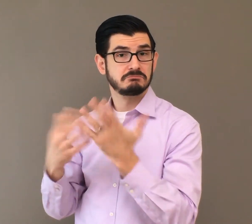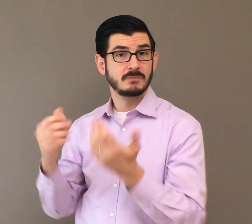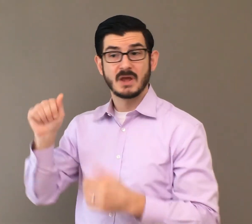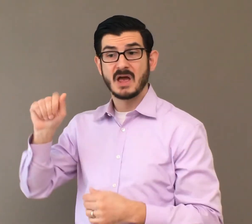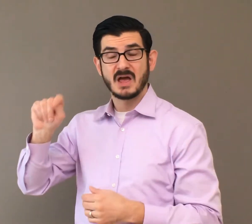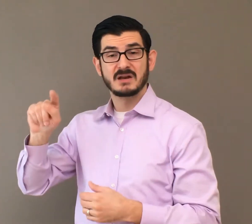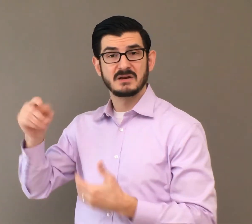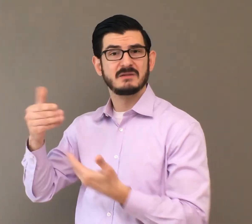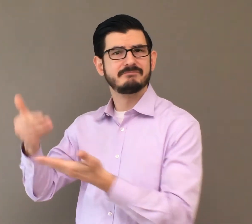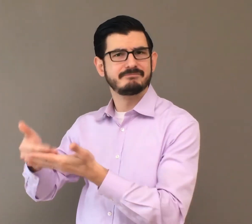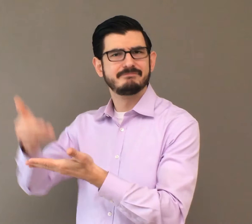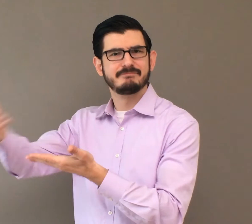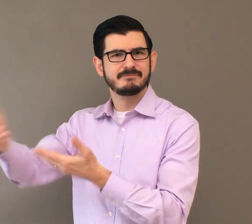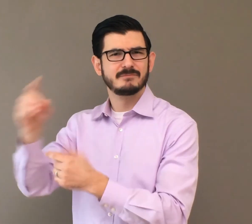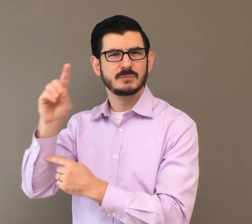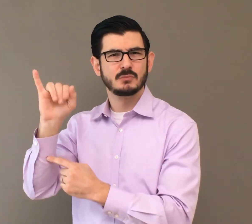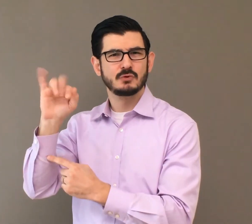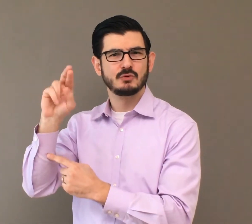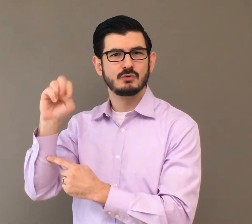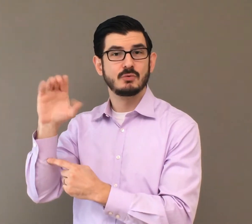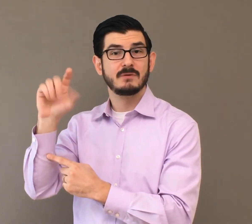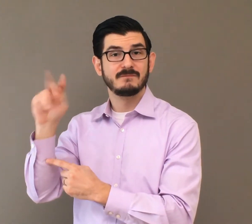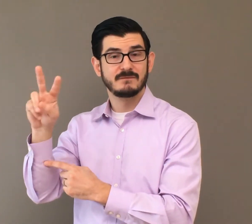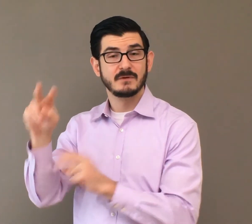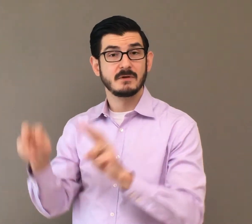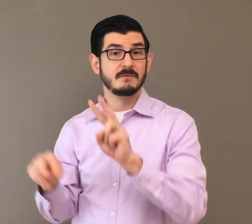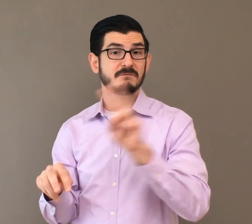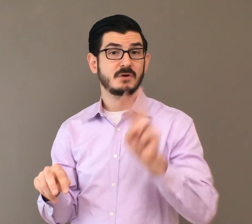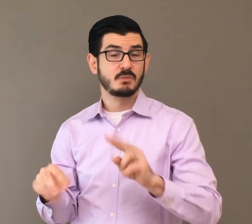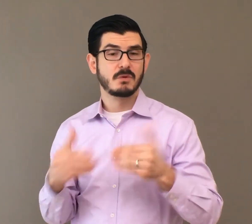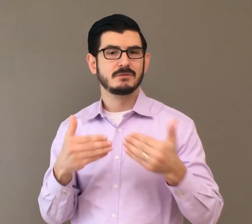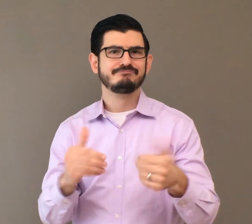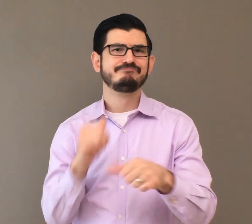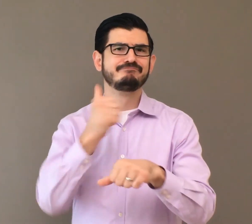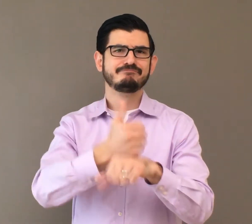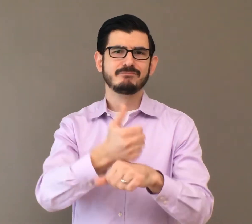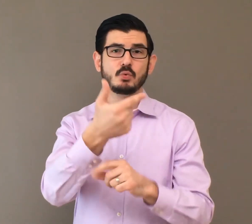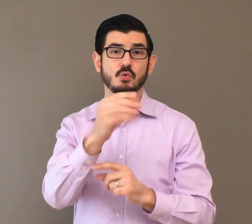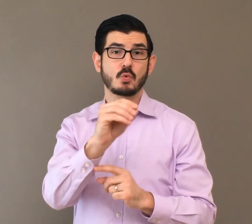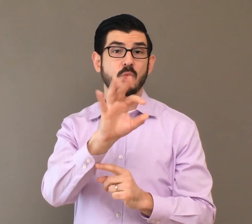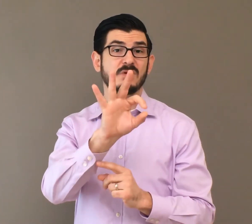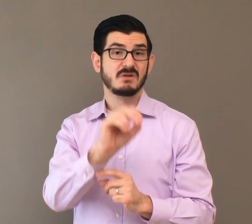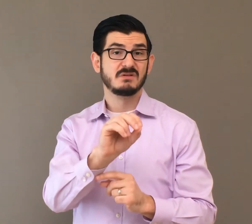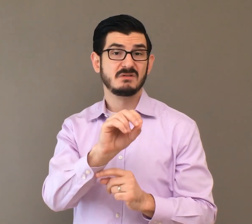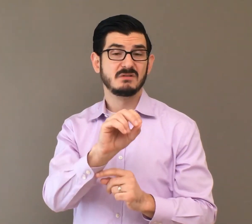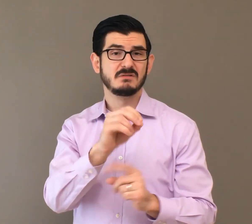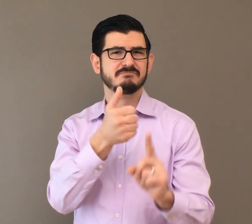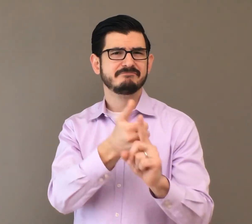For example, ATT has purchased DirectTV and Verizon has launched Go90, a streaming service